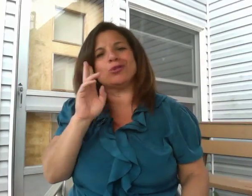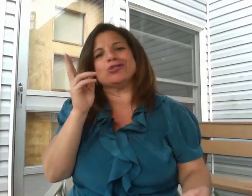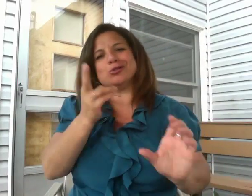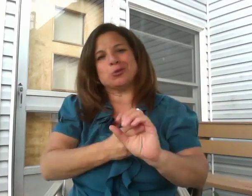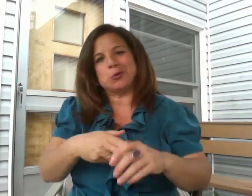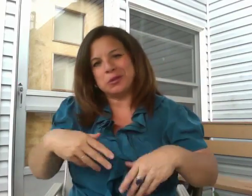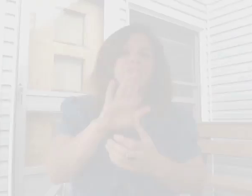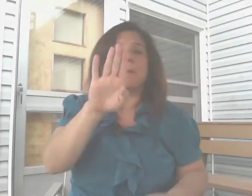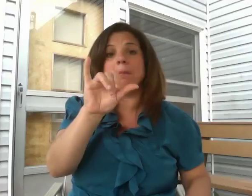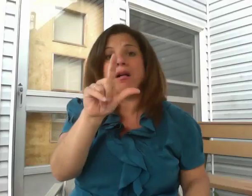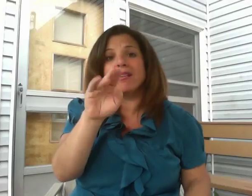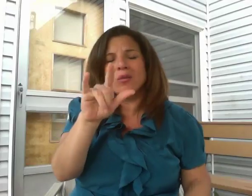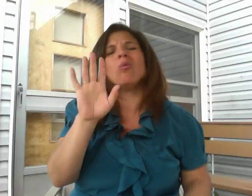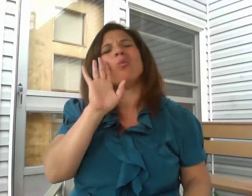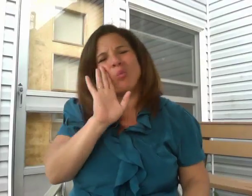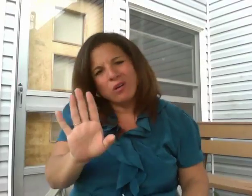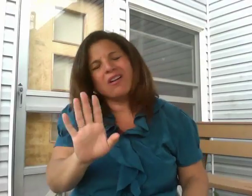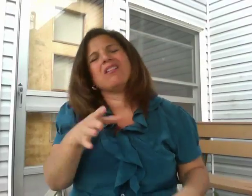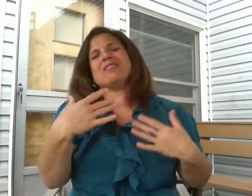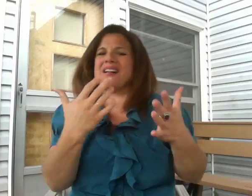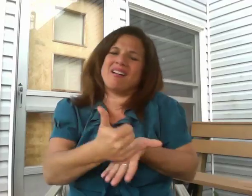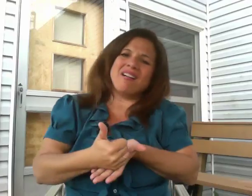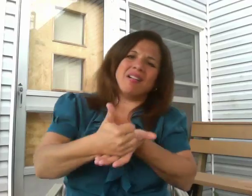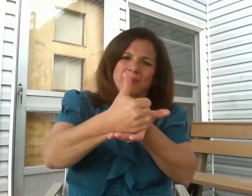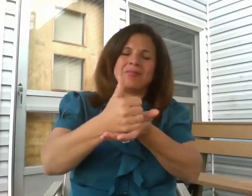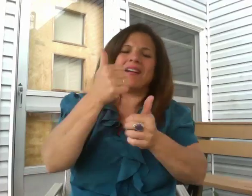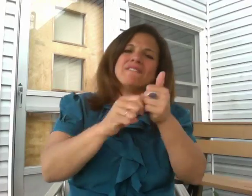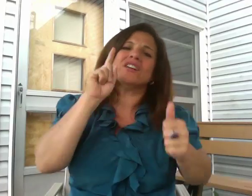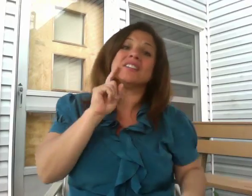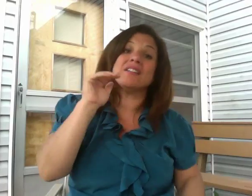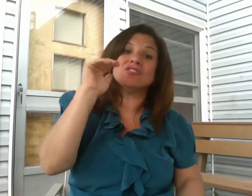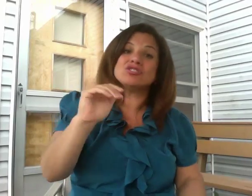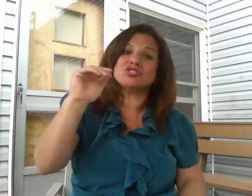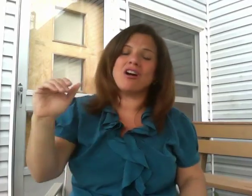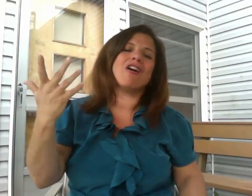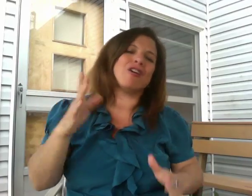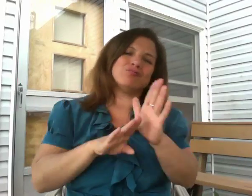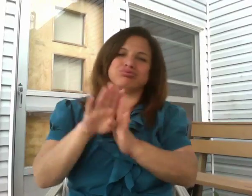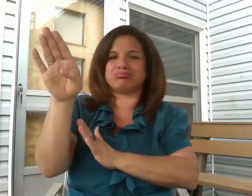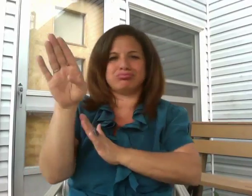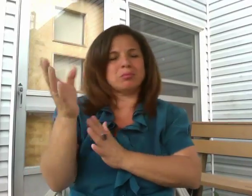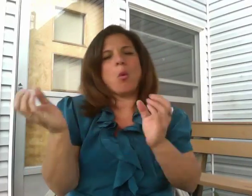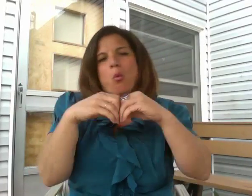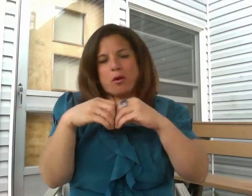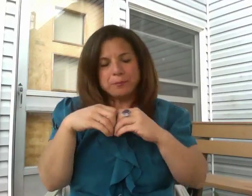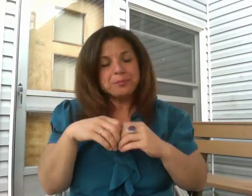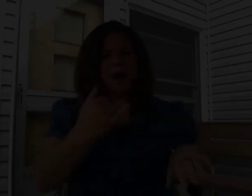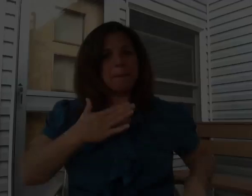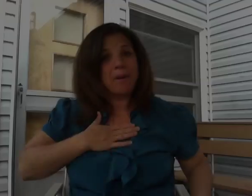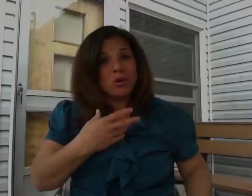Bilingual approach will help every Deaf child’s language growth tremendously.